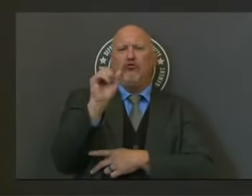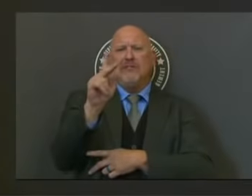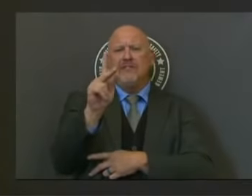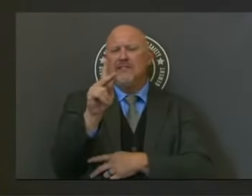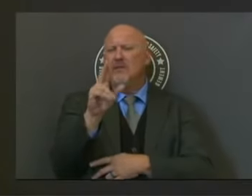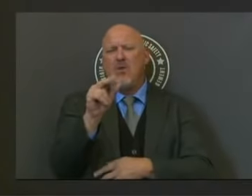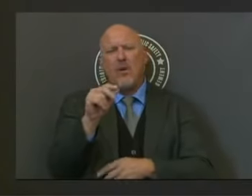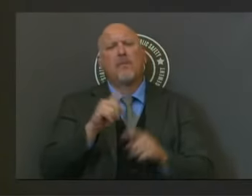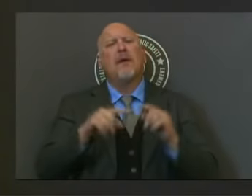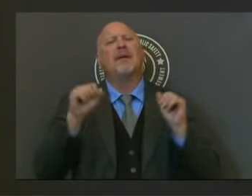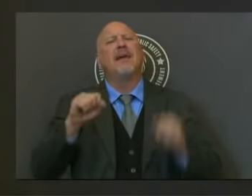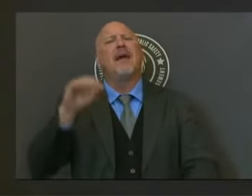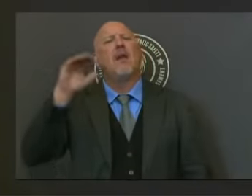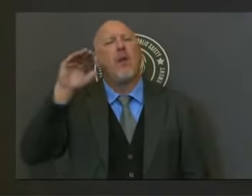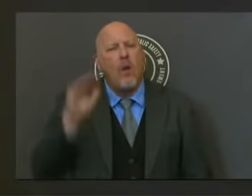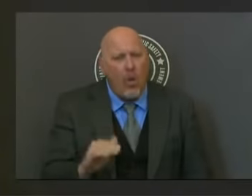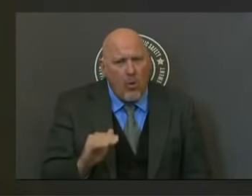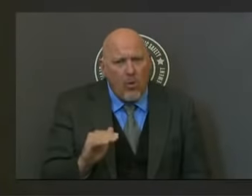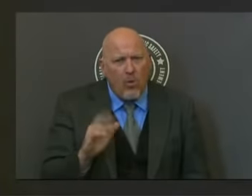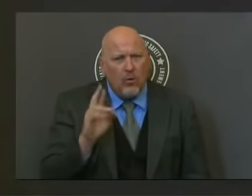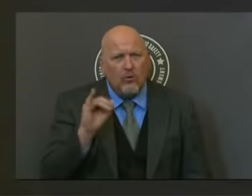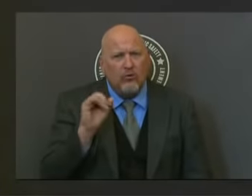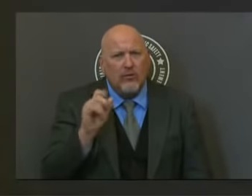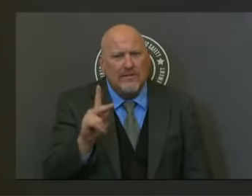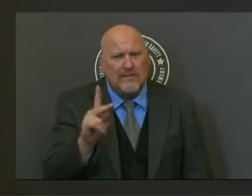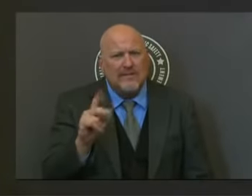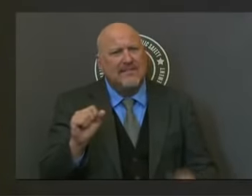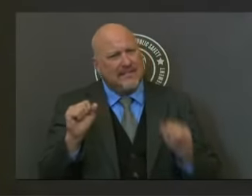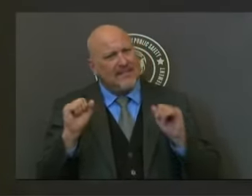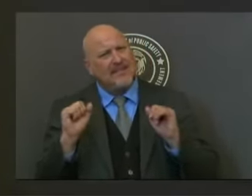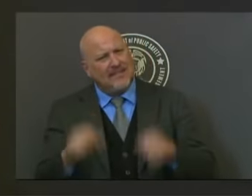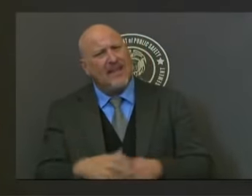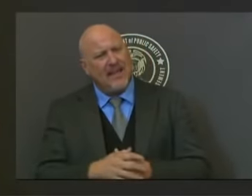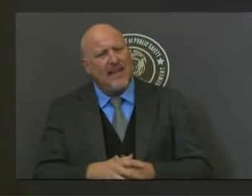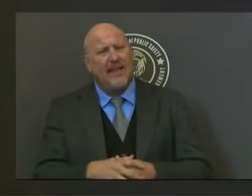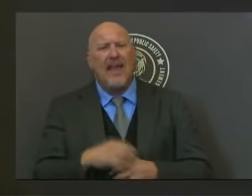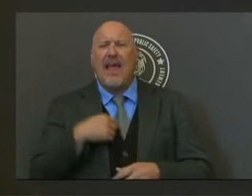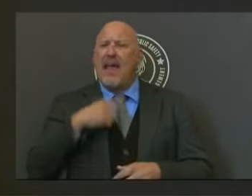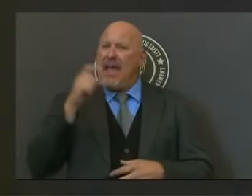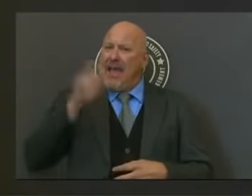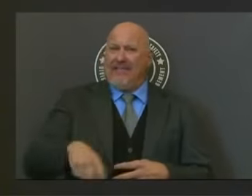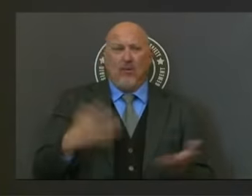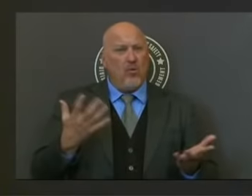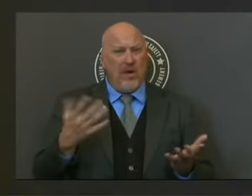so I would hope to people take this seriously and do the best